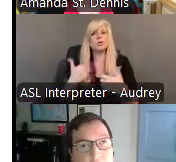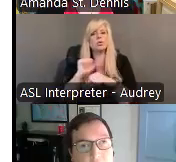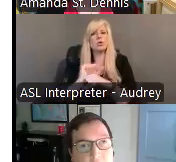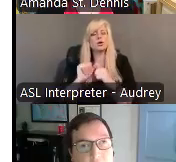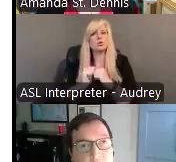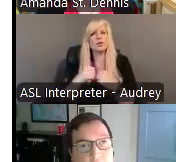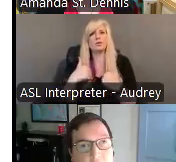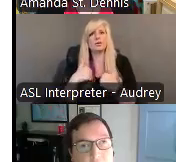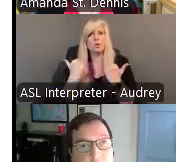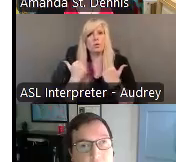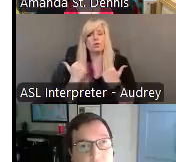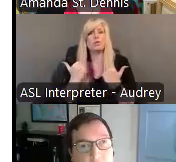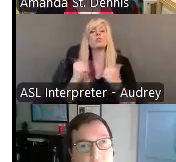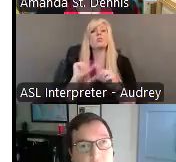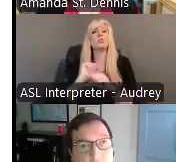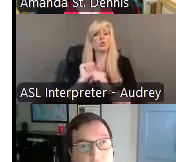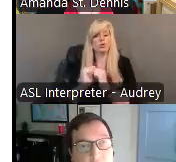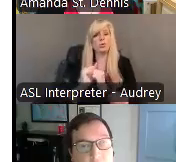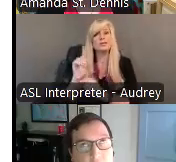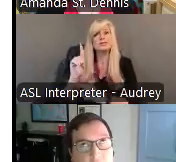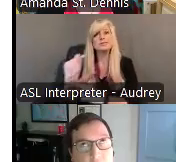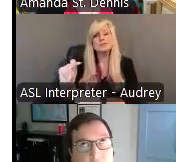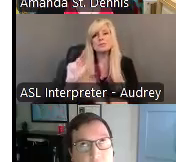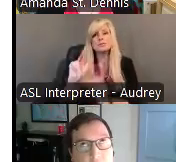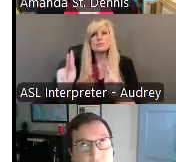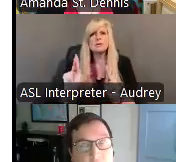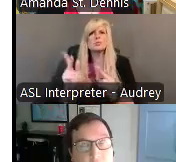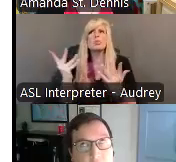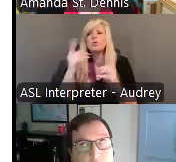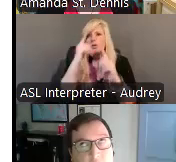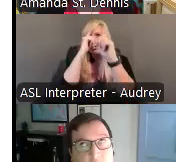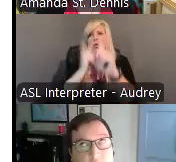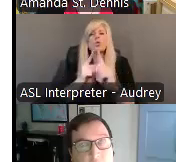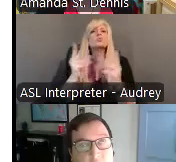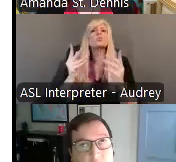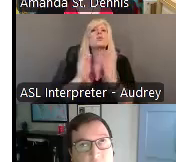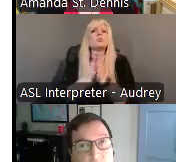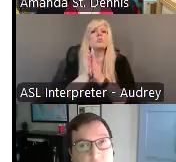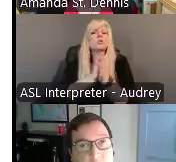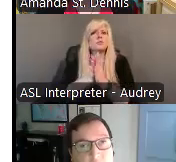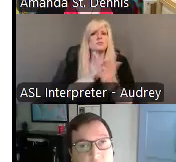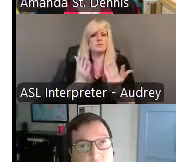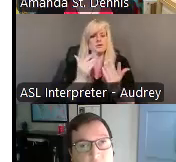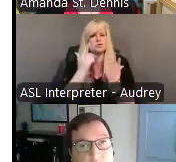and disabled individuals, what are their goals and motivations and recognize when working with youth,